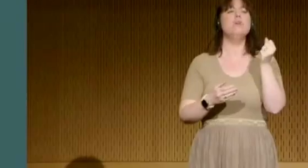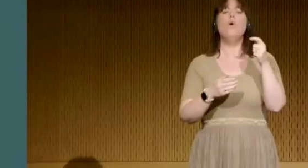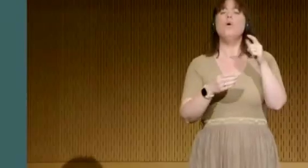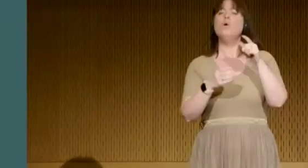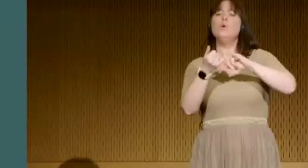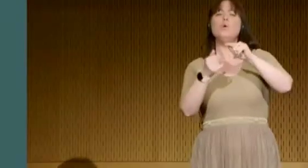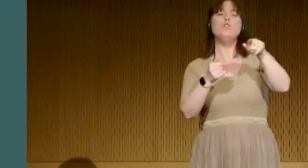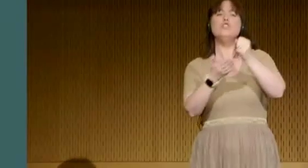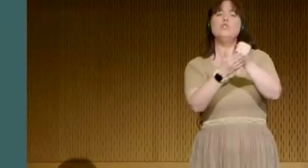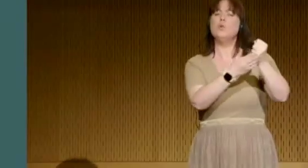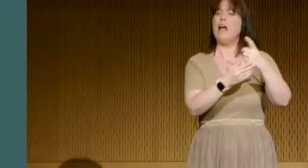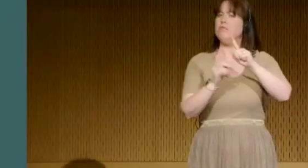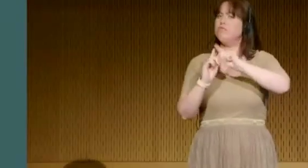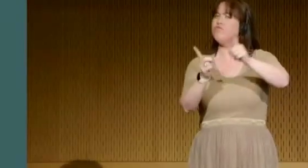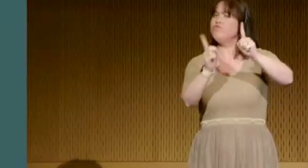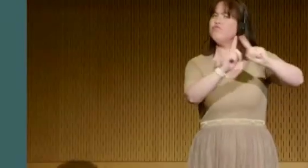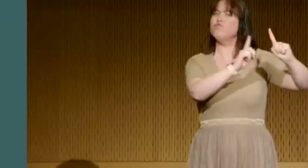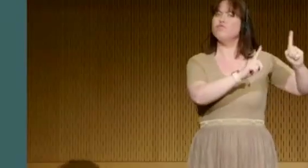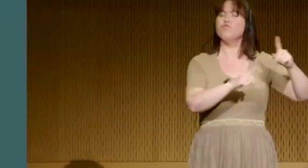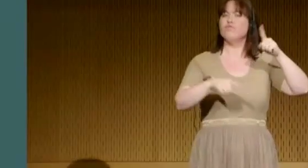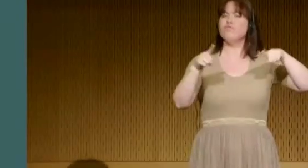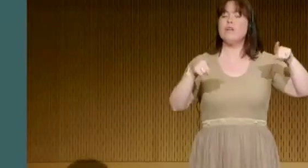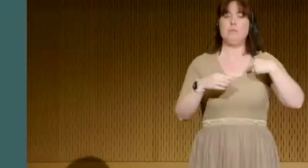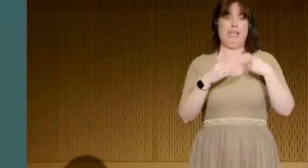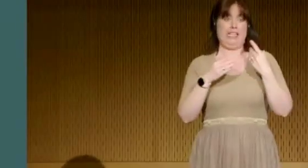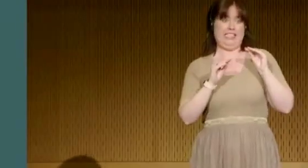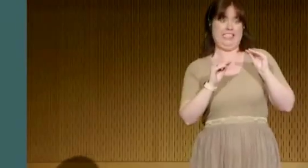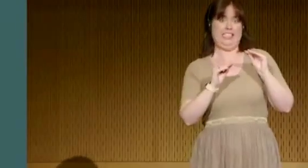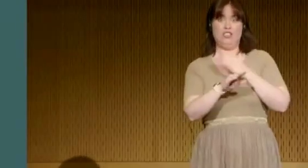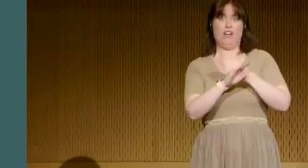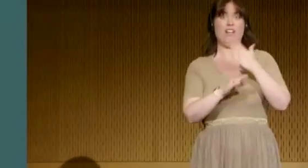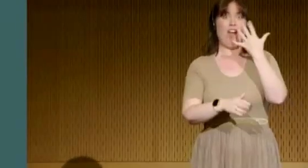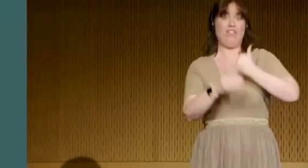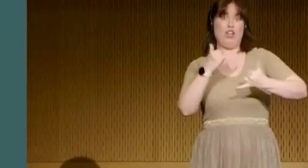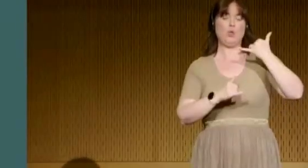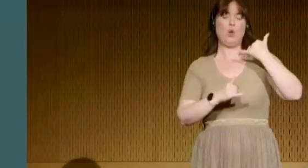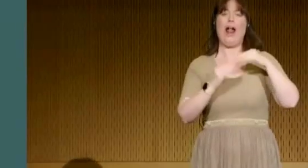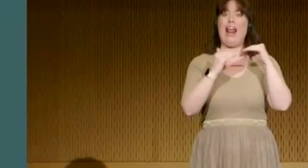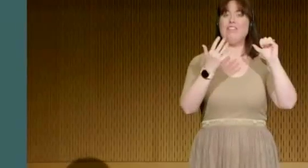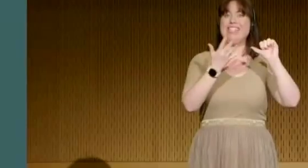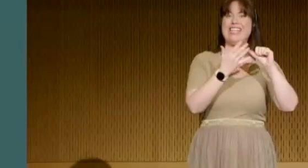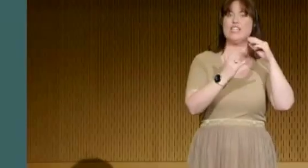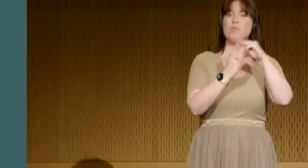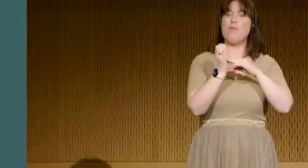I started teaching five years ago and in the level six programme for business we have an advanced